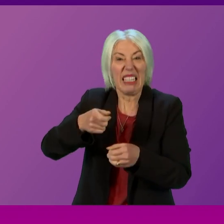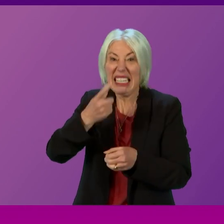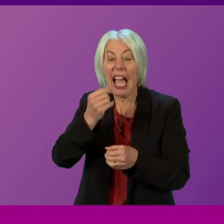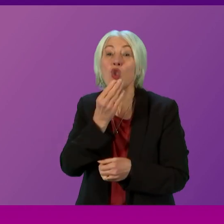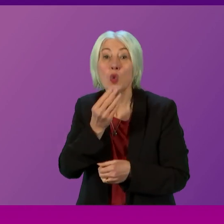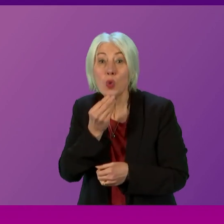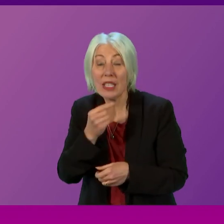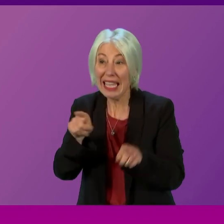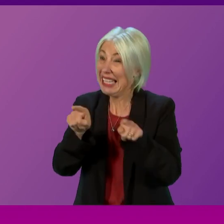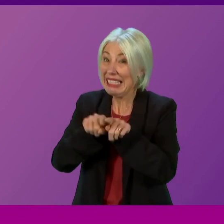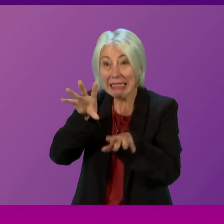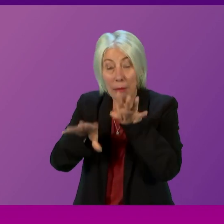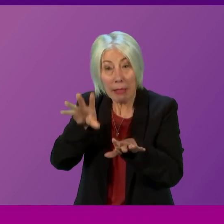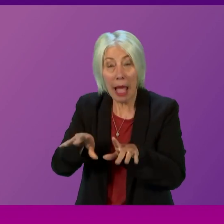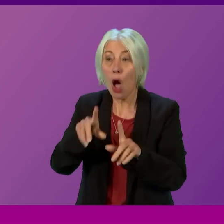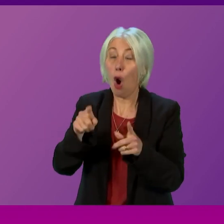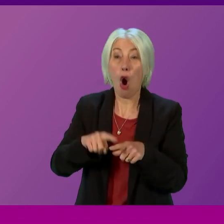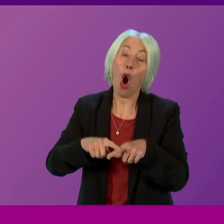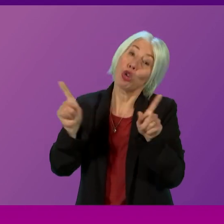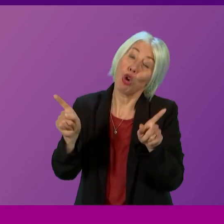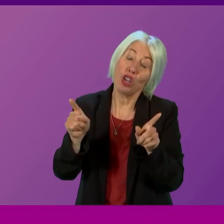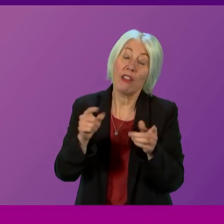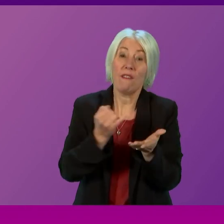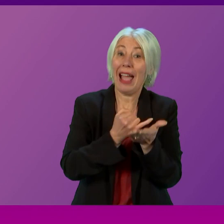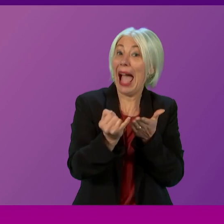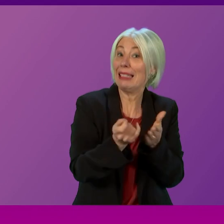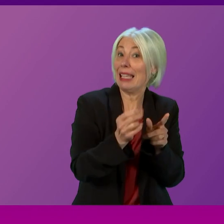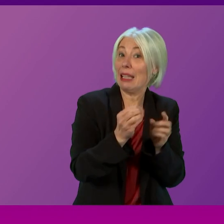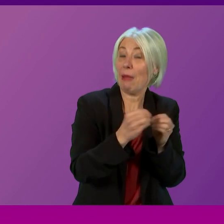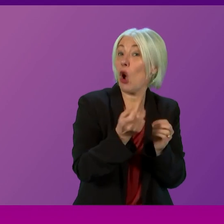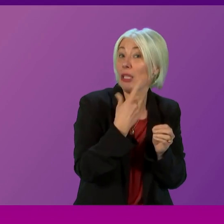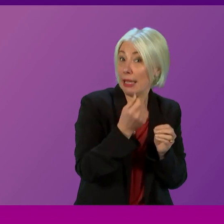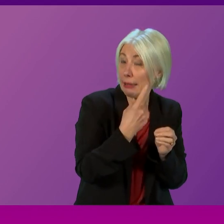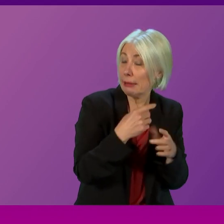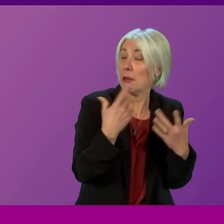same antibiotics or, sometimes, alternative antibiotics. With alternative antibiotics,